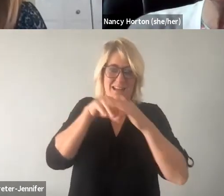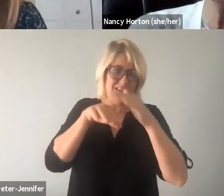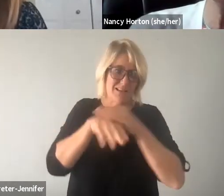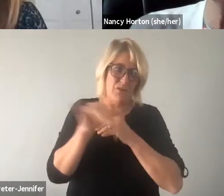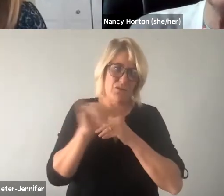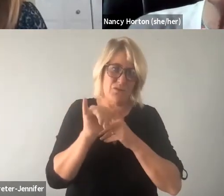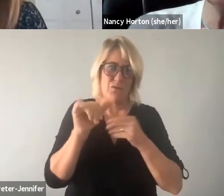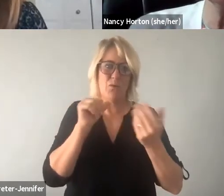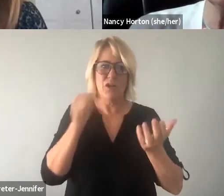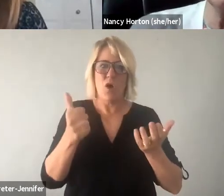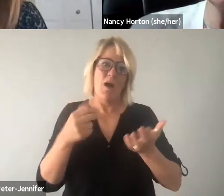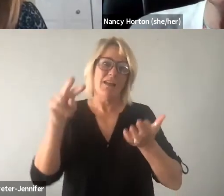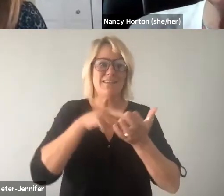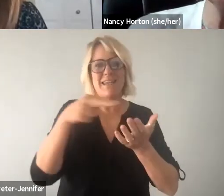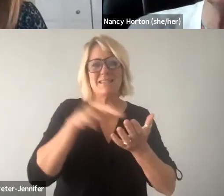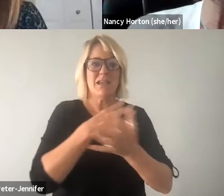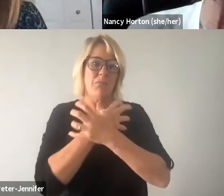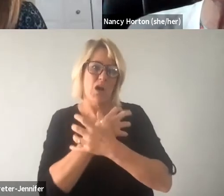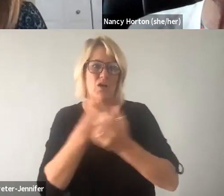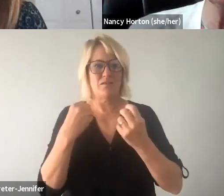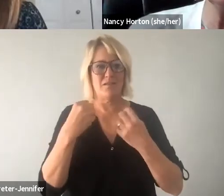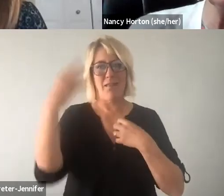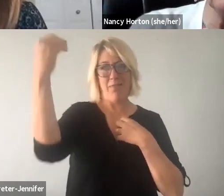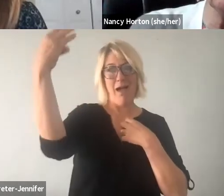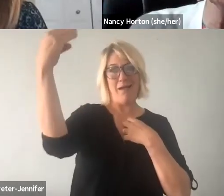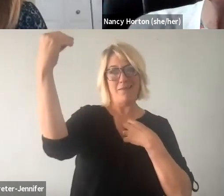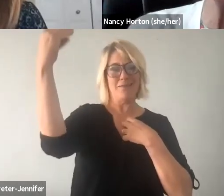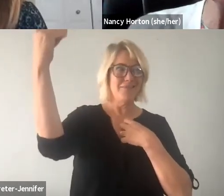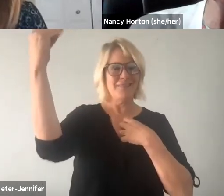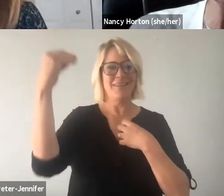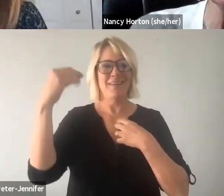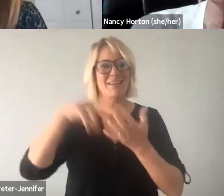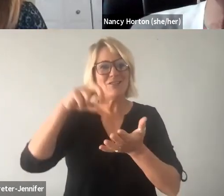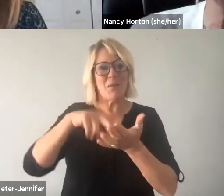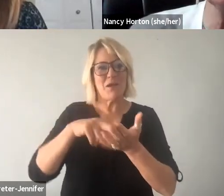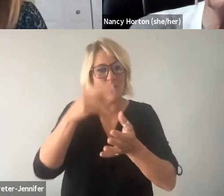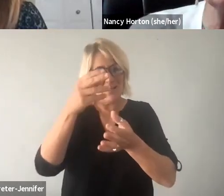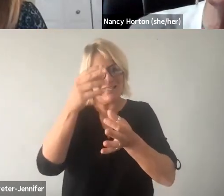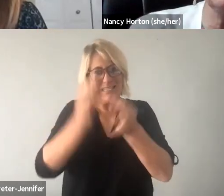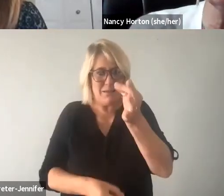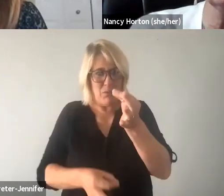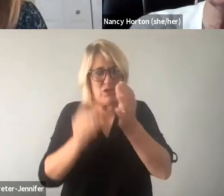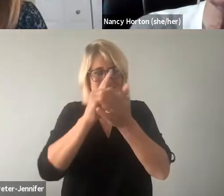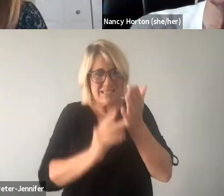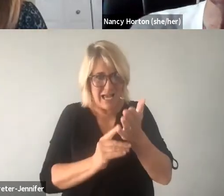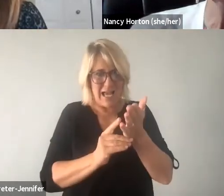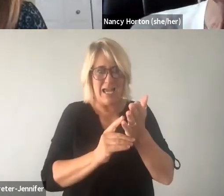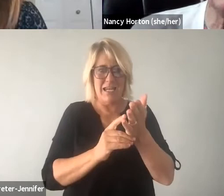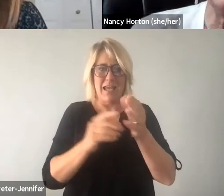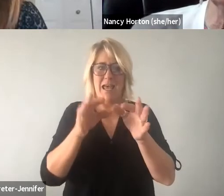physical sites and we want to see them to be accessible. We don't want a lot of dancing bears and flashing lights